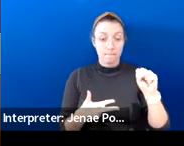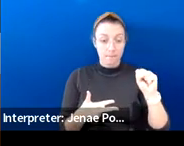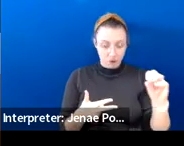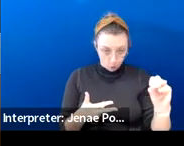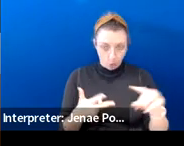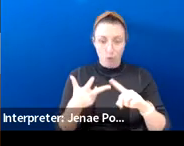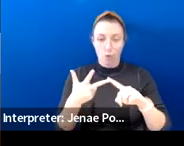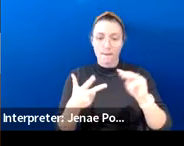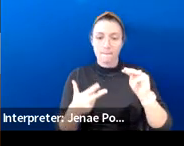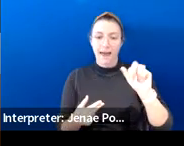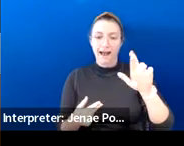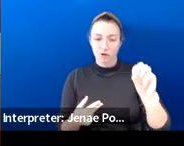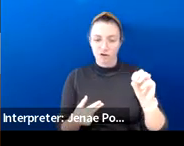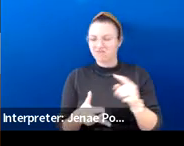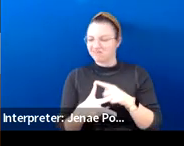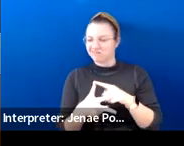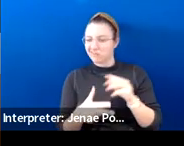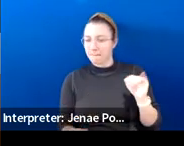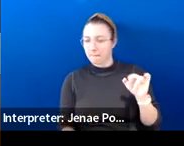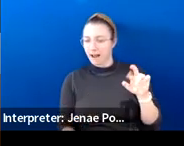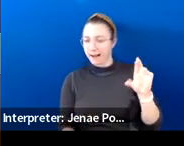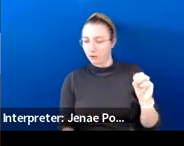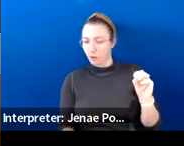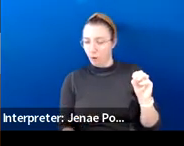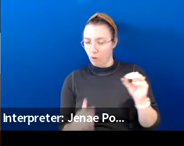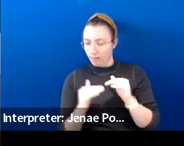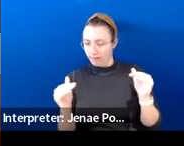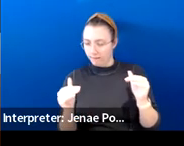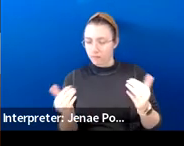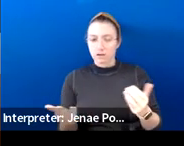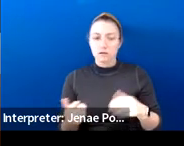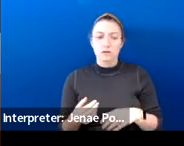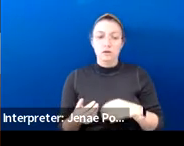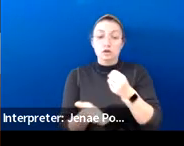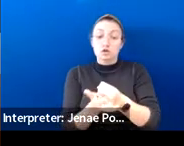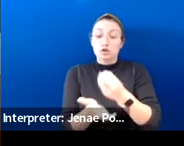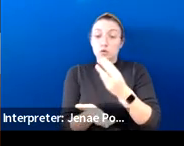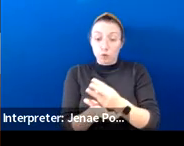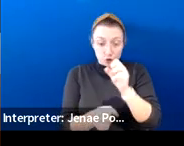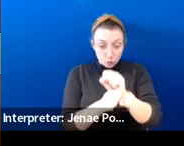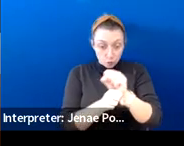So beginning with micro level. So that's when social workers work directly with individuals